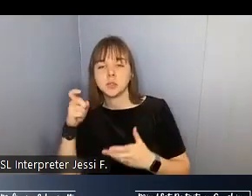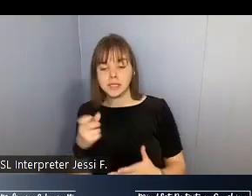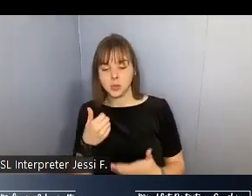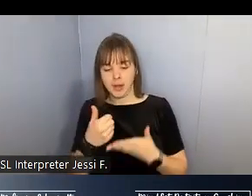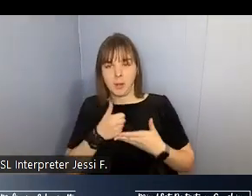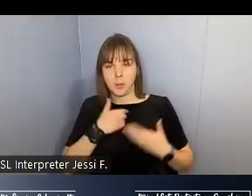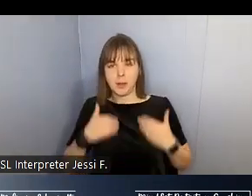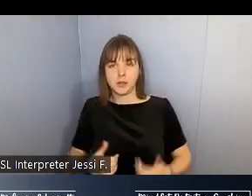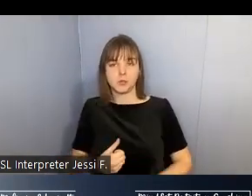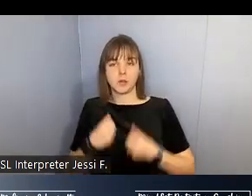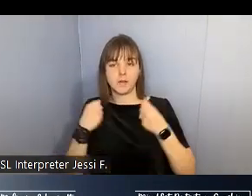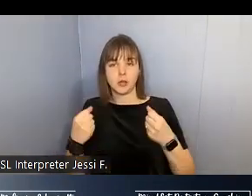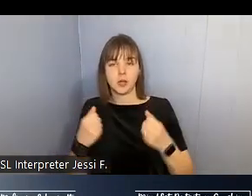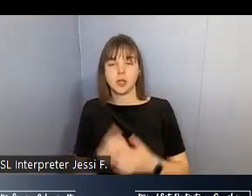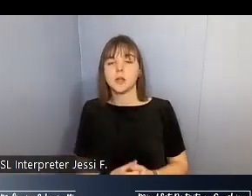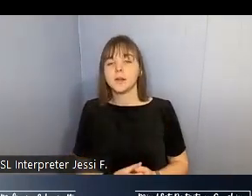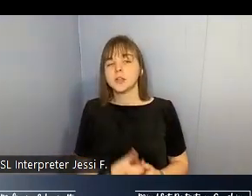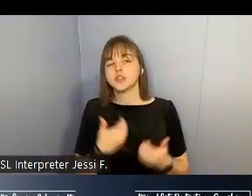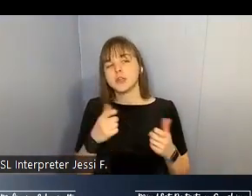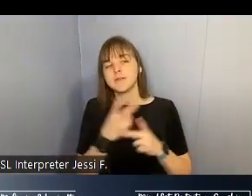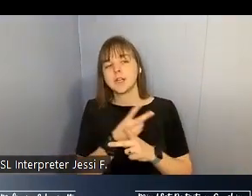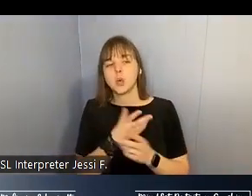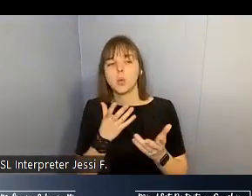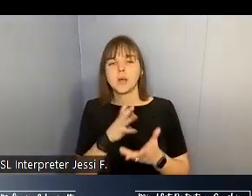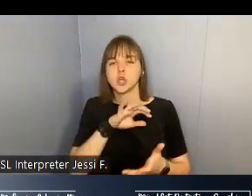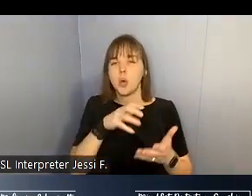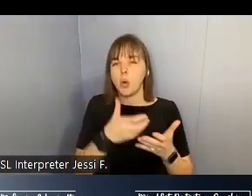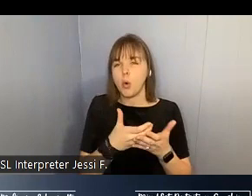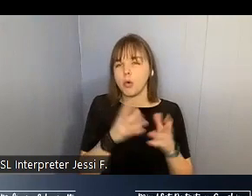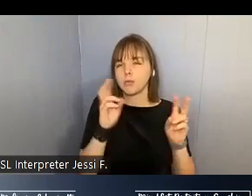you're eating is whole foods, or mostly unprocessed, or less